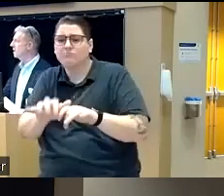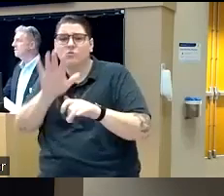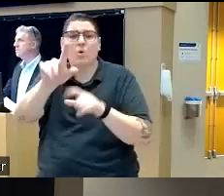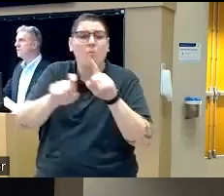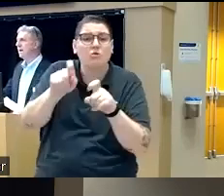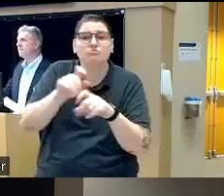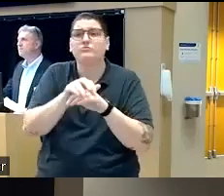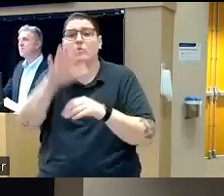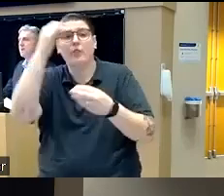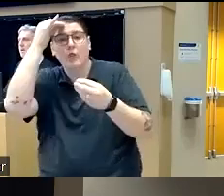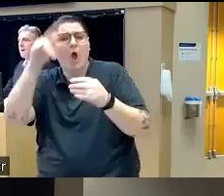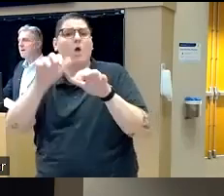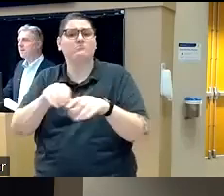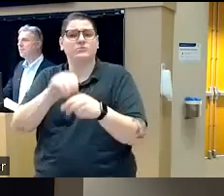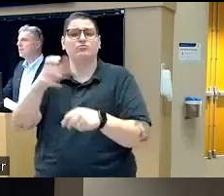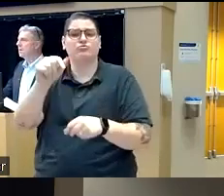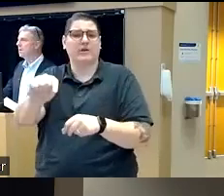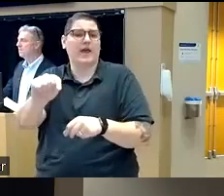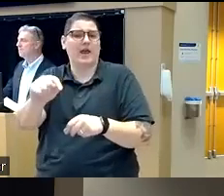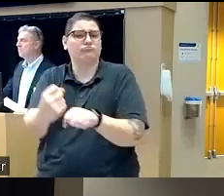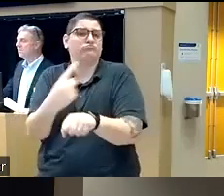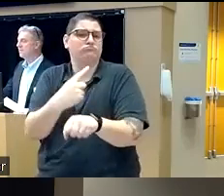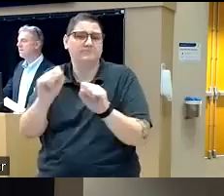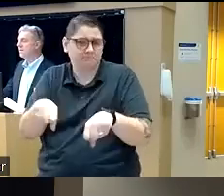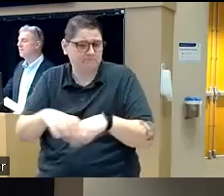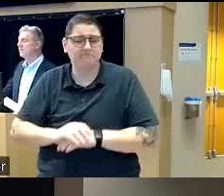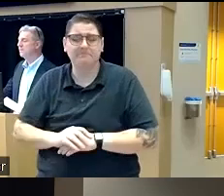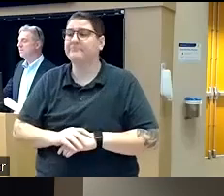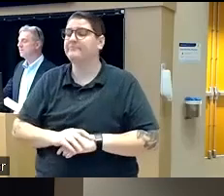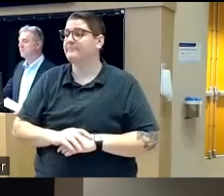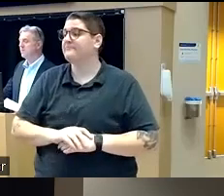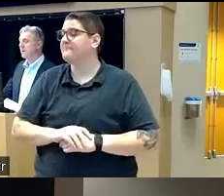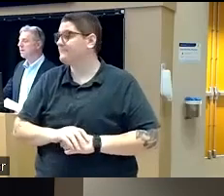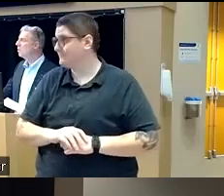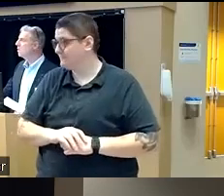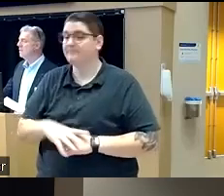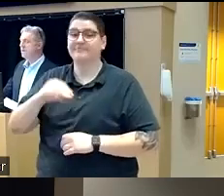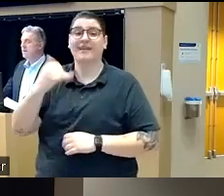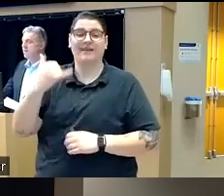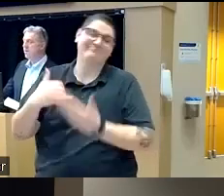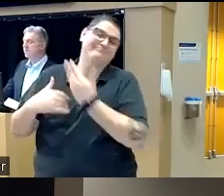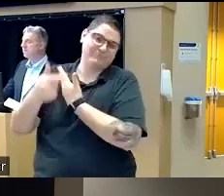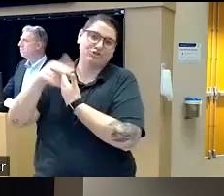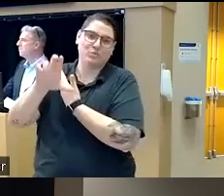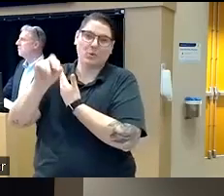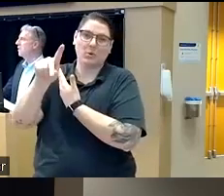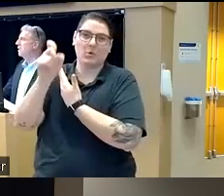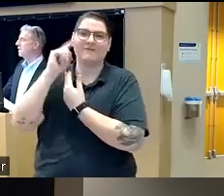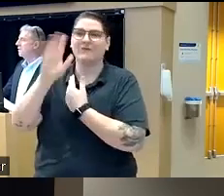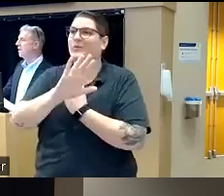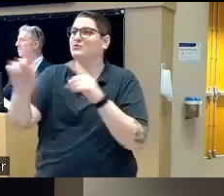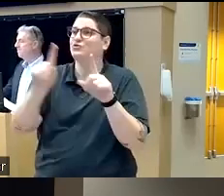on their chat and a president here is this QR code in order to do your survey and get credit